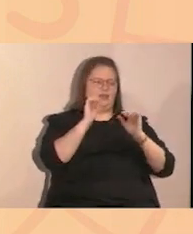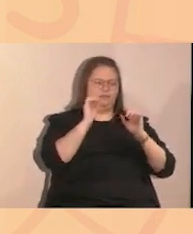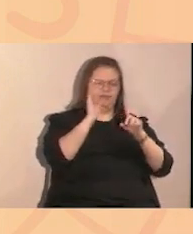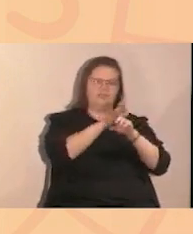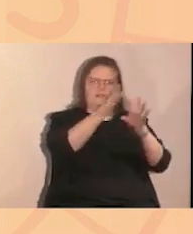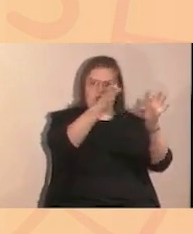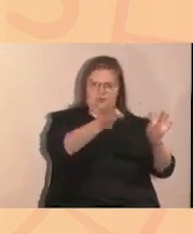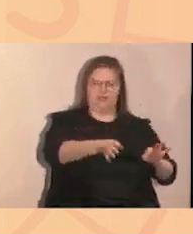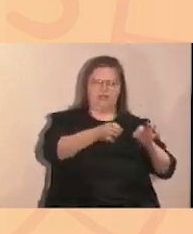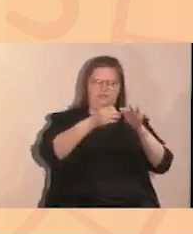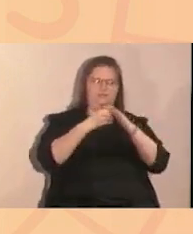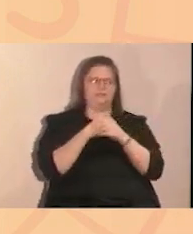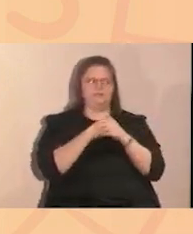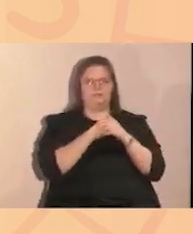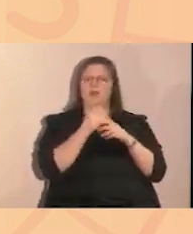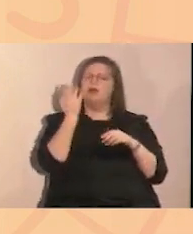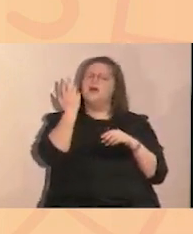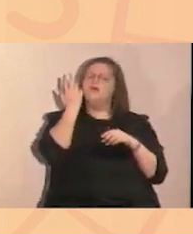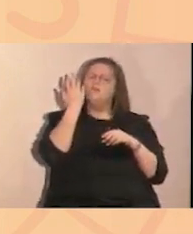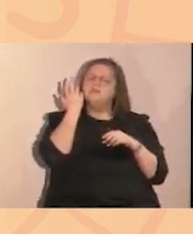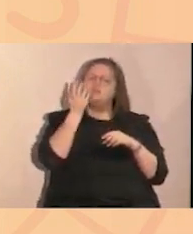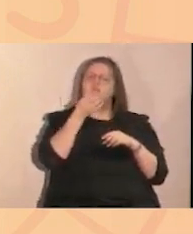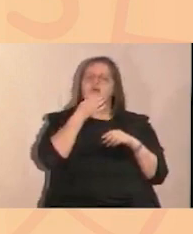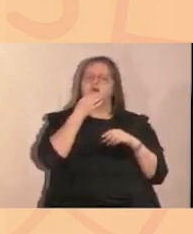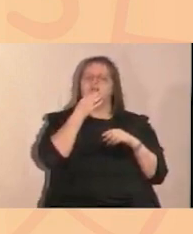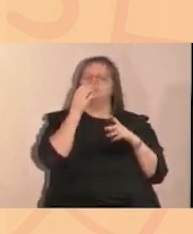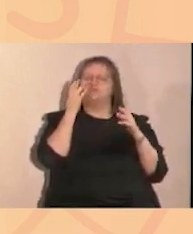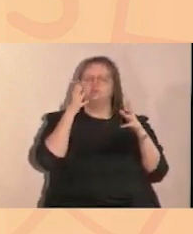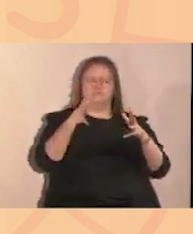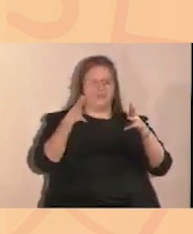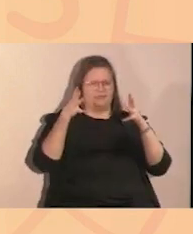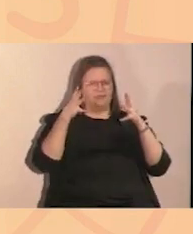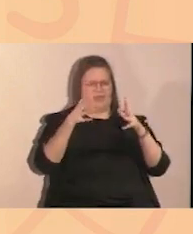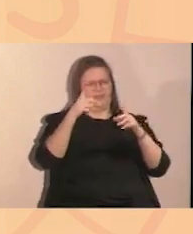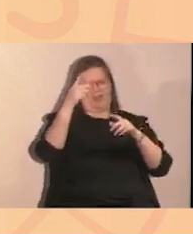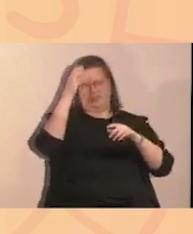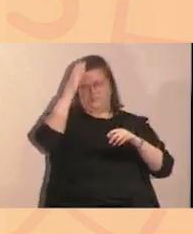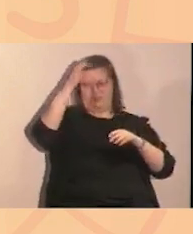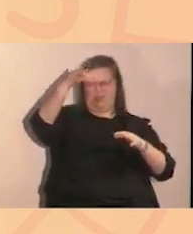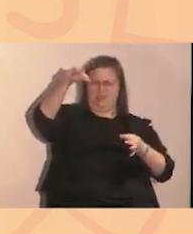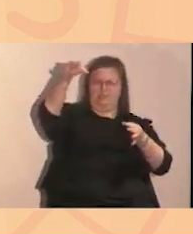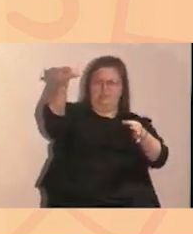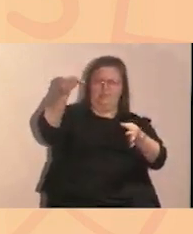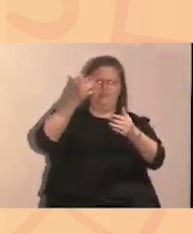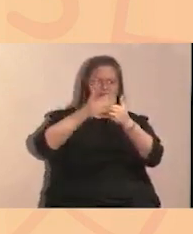The future, when we think about it, is a really strange concept. As we get older, we realize that the future is never really that far away.